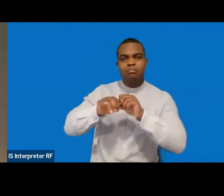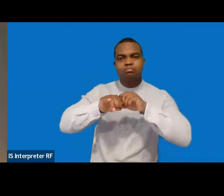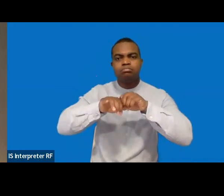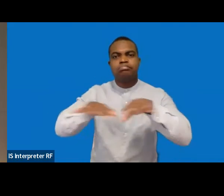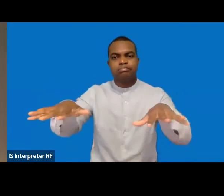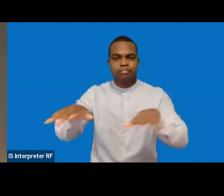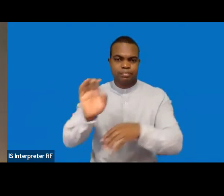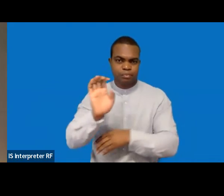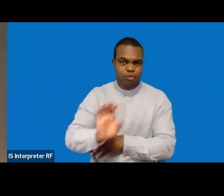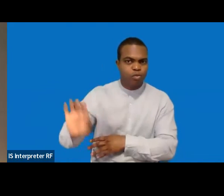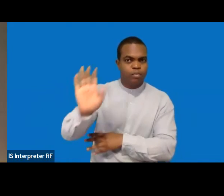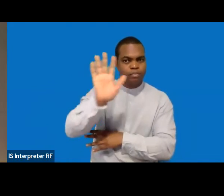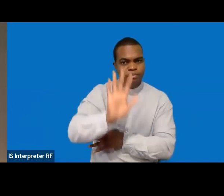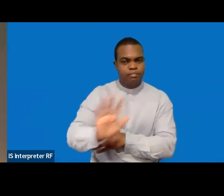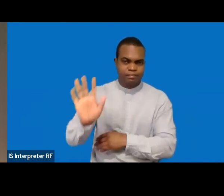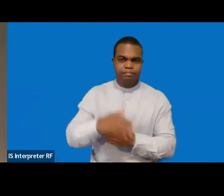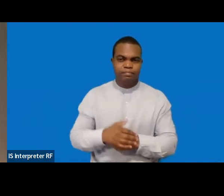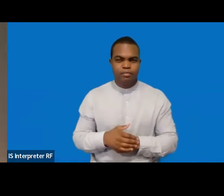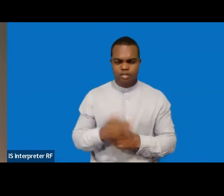many people have asked